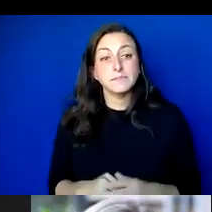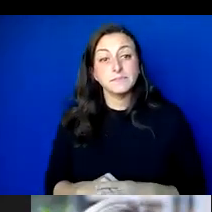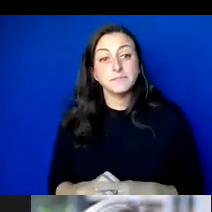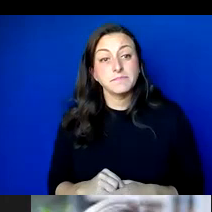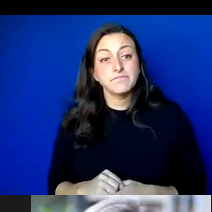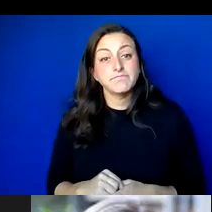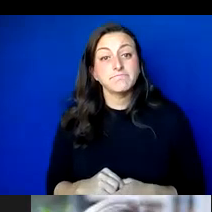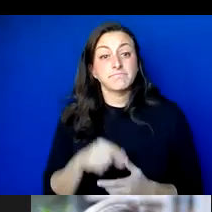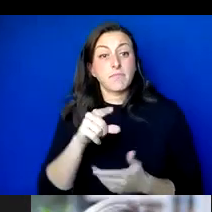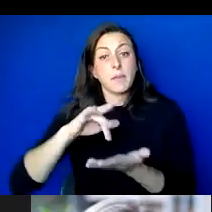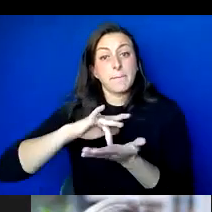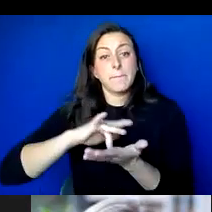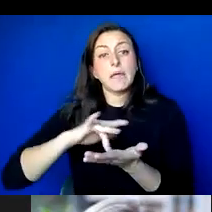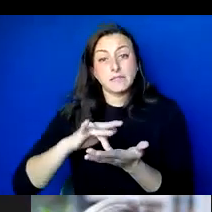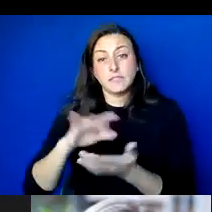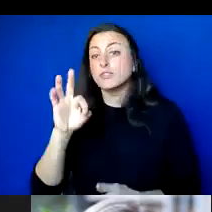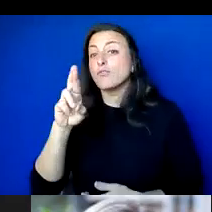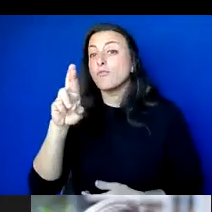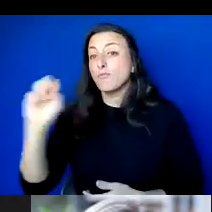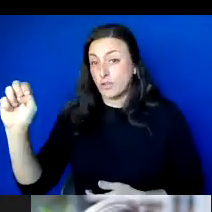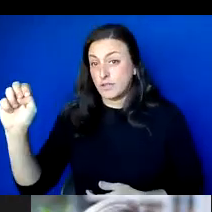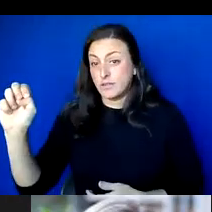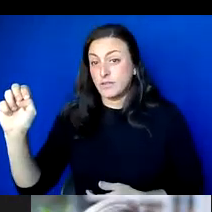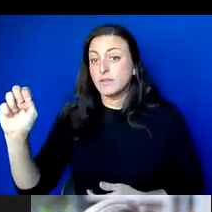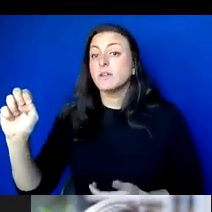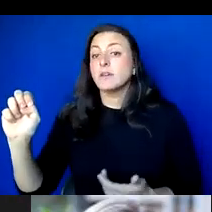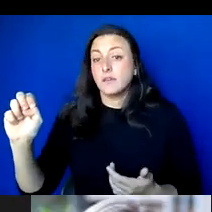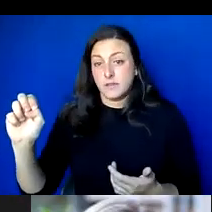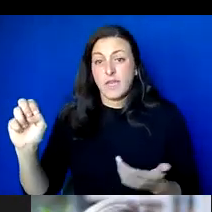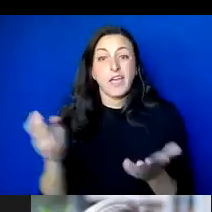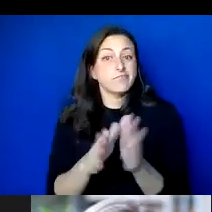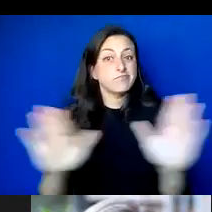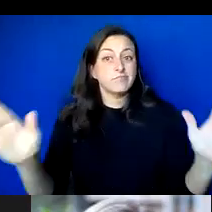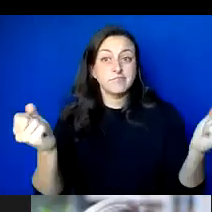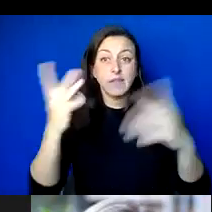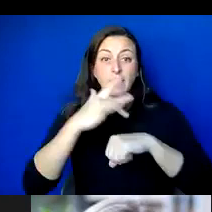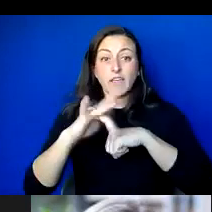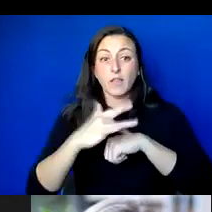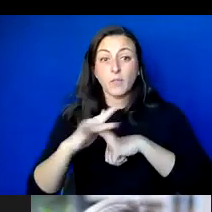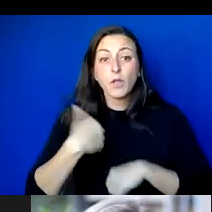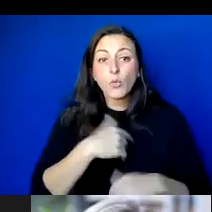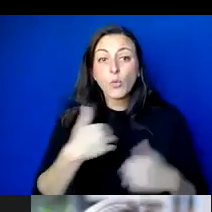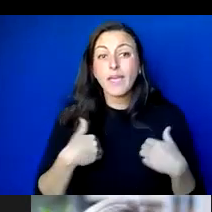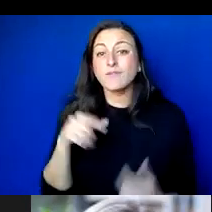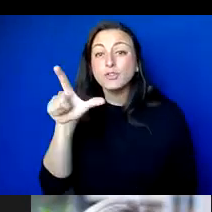These medicines are free, and they are widely available. We have 26 different sites across